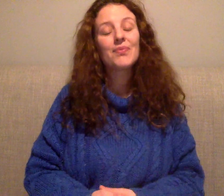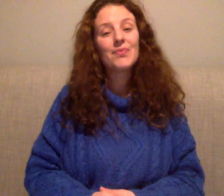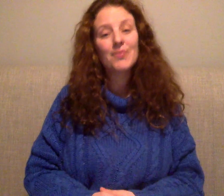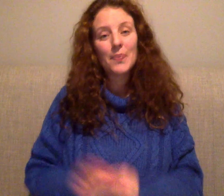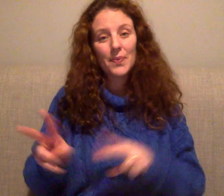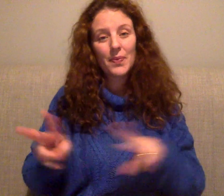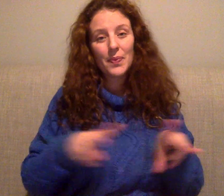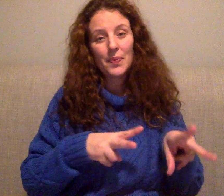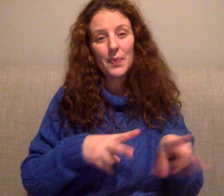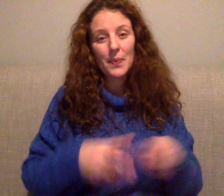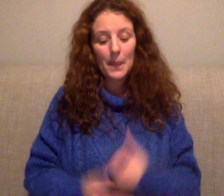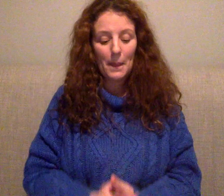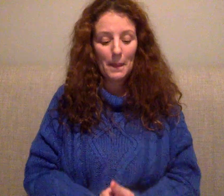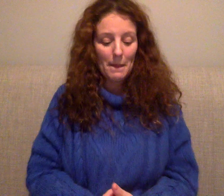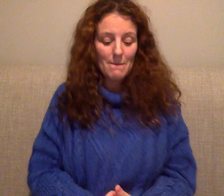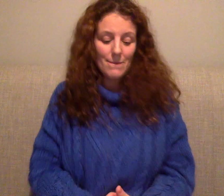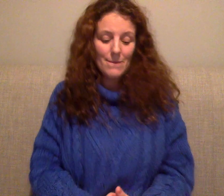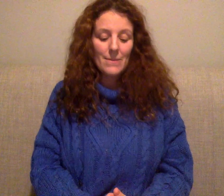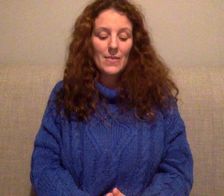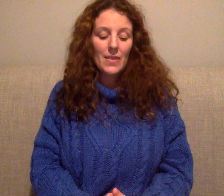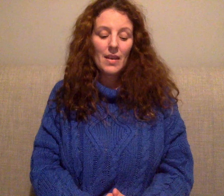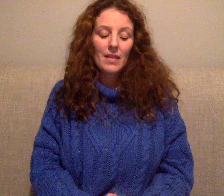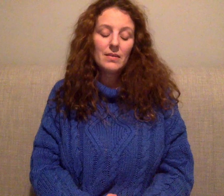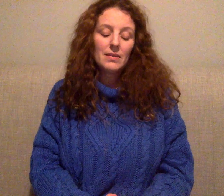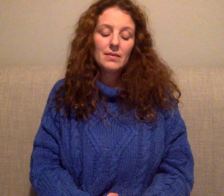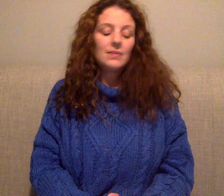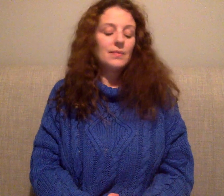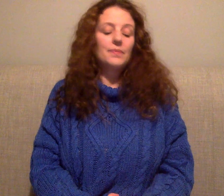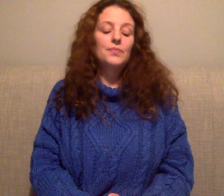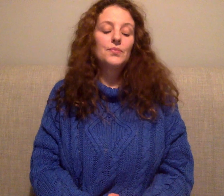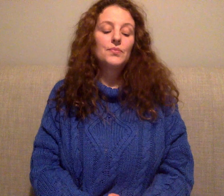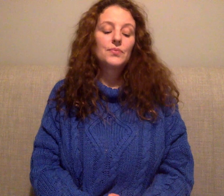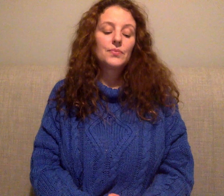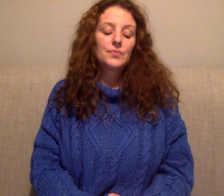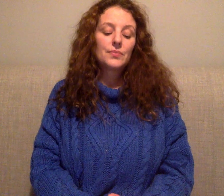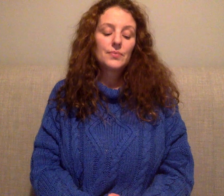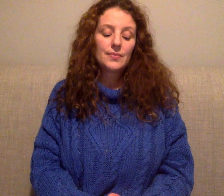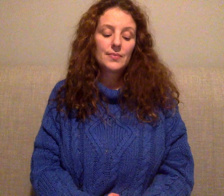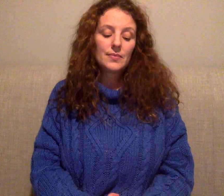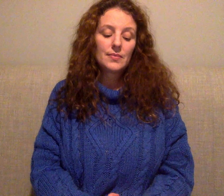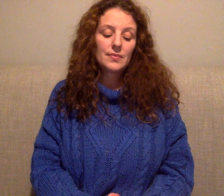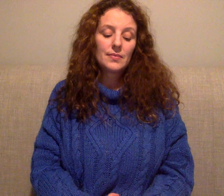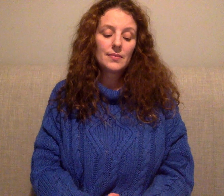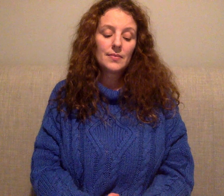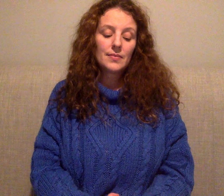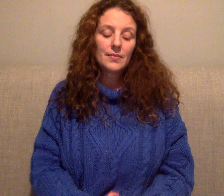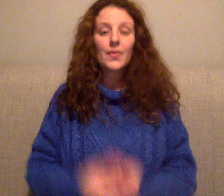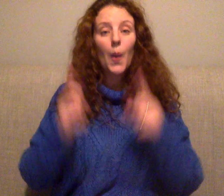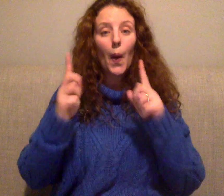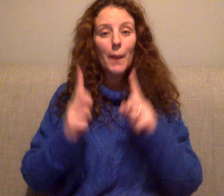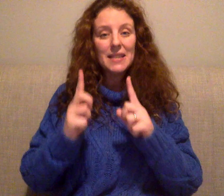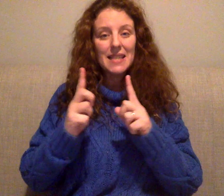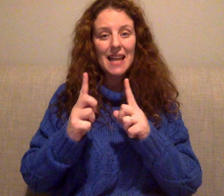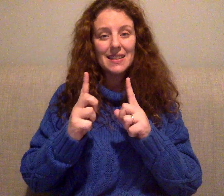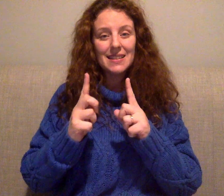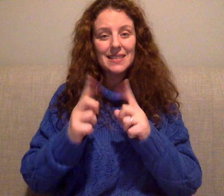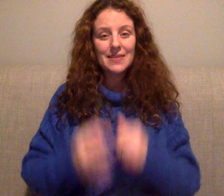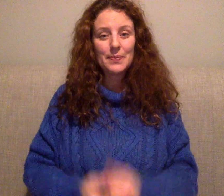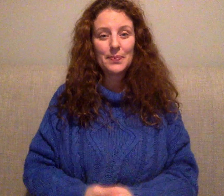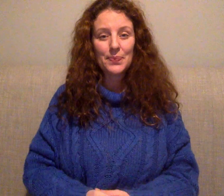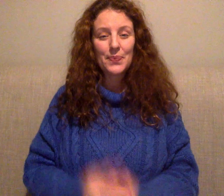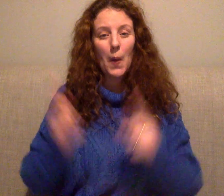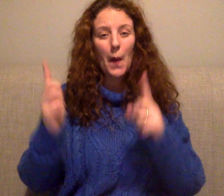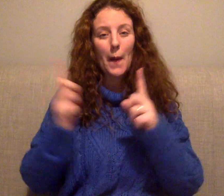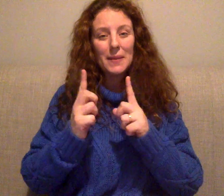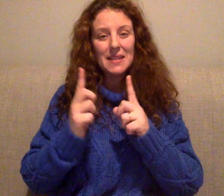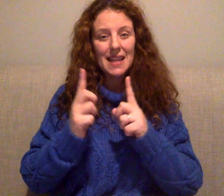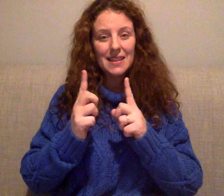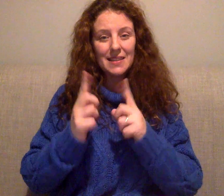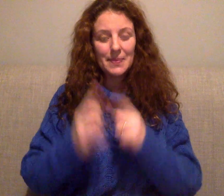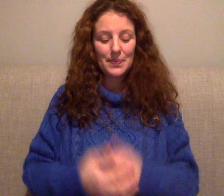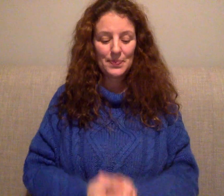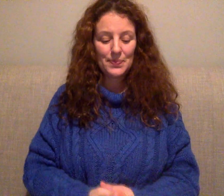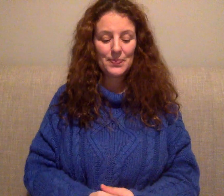OPPOSITE